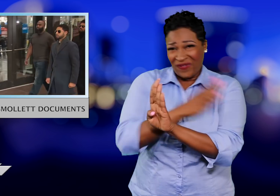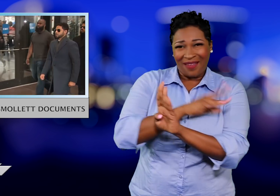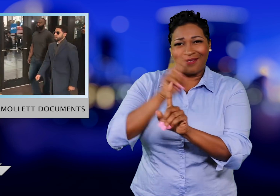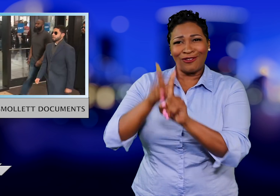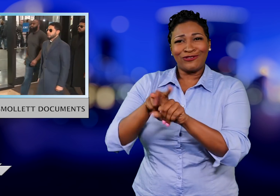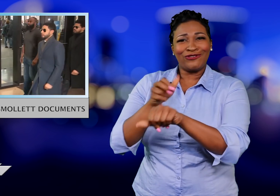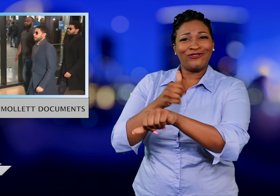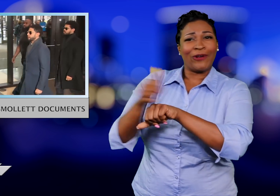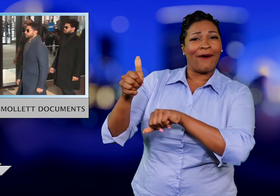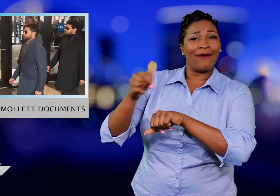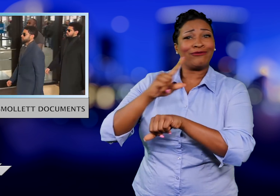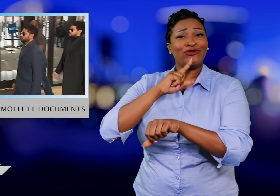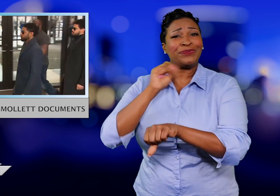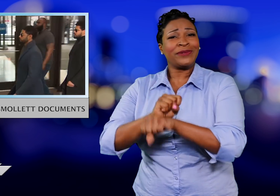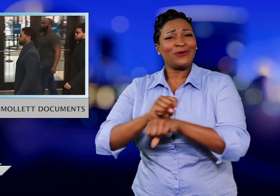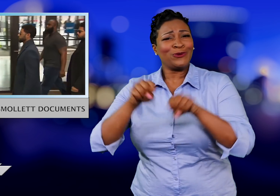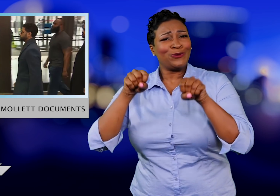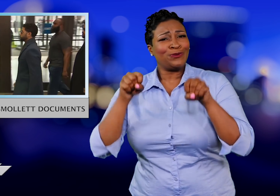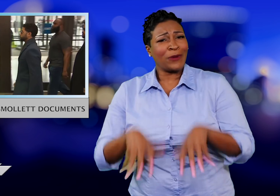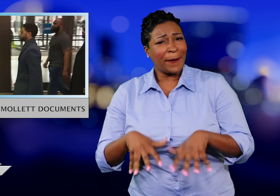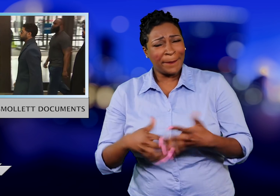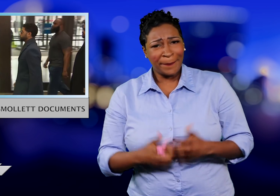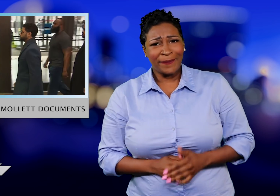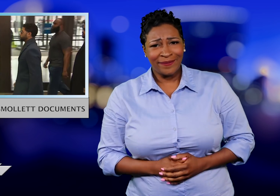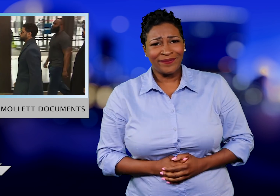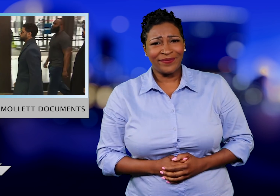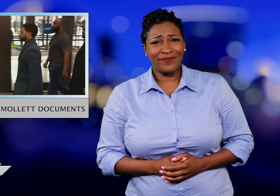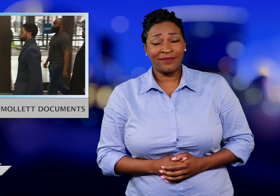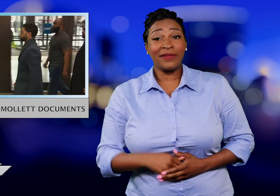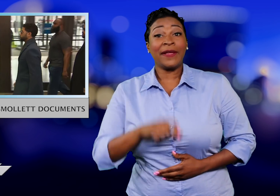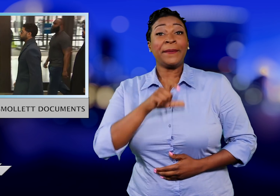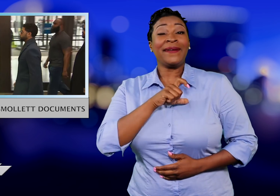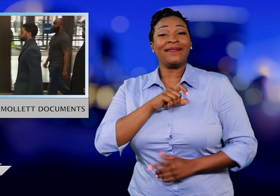before charges were actually dropped.